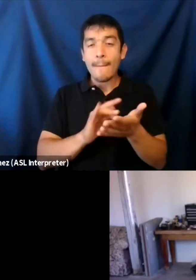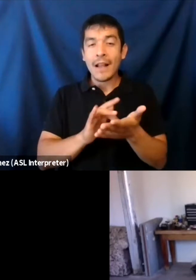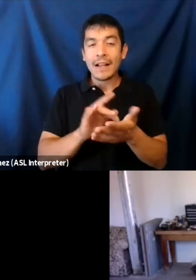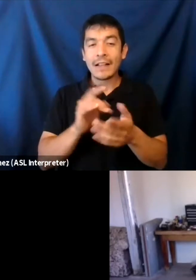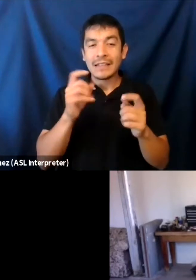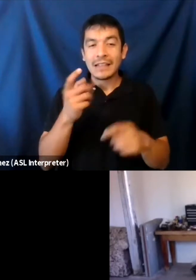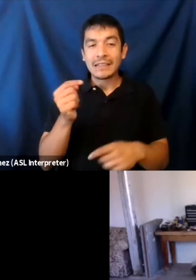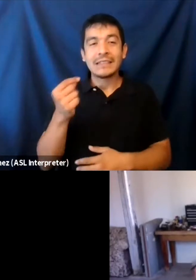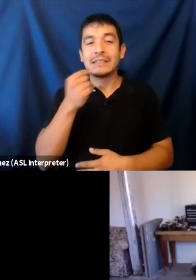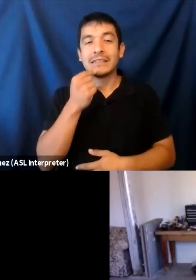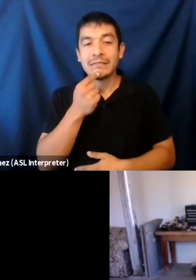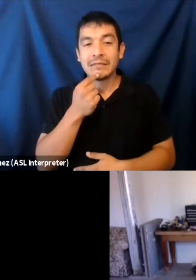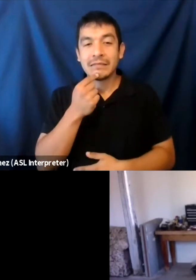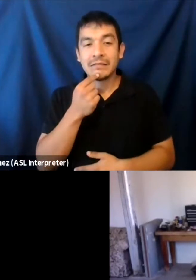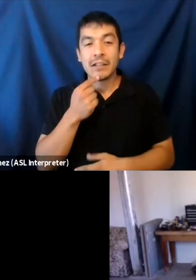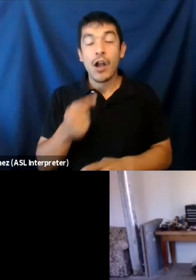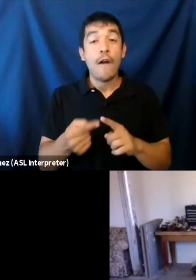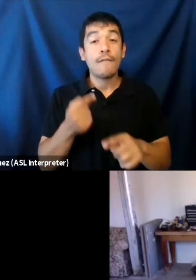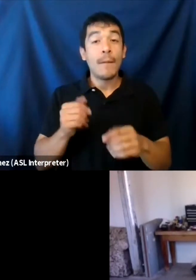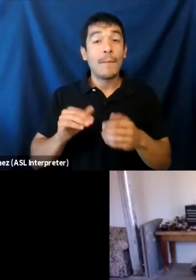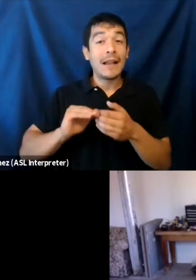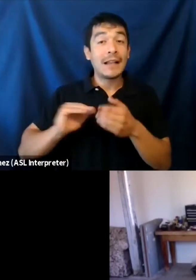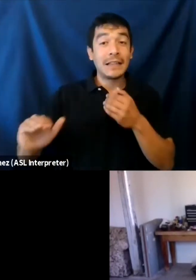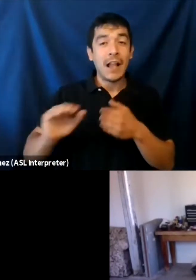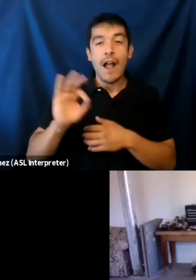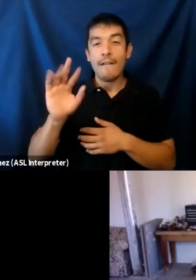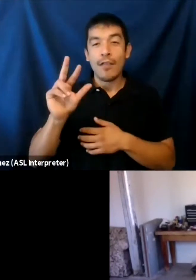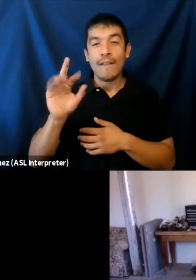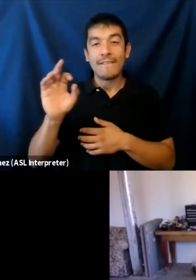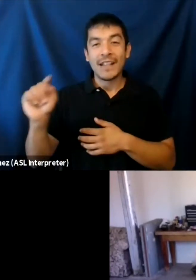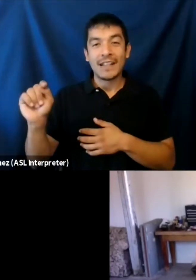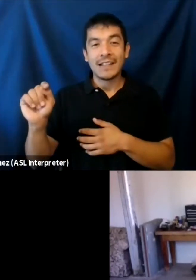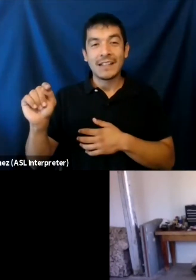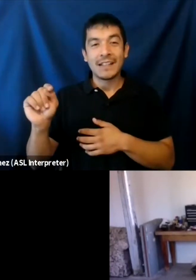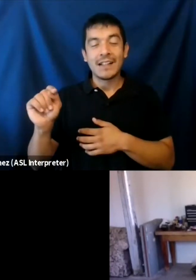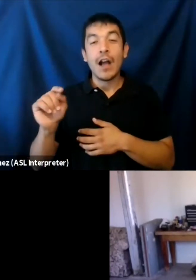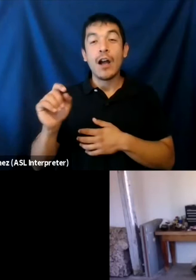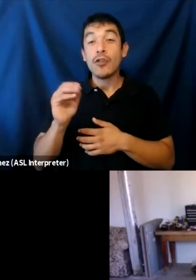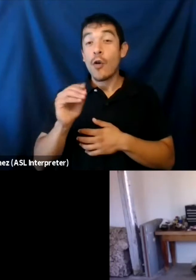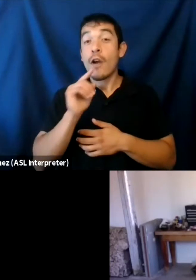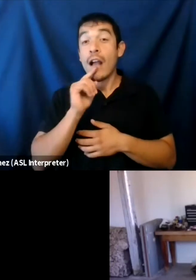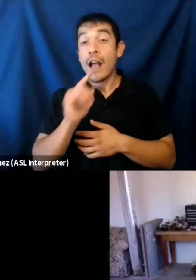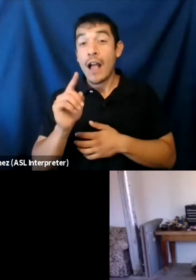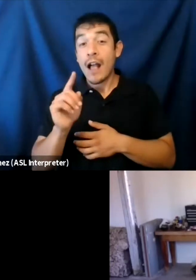They said from a distance of three feet. So actually the dandruff shampoo